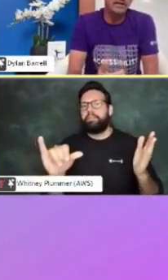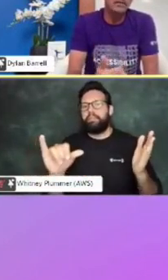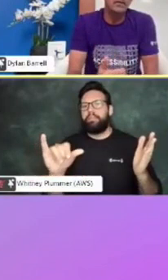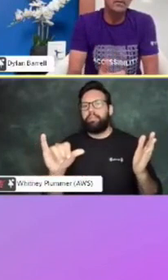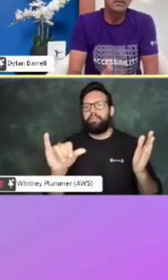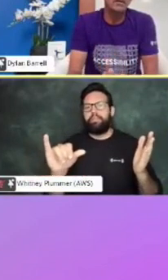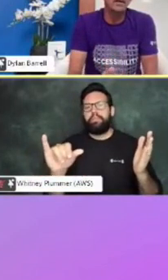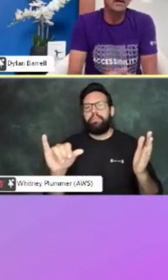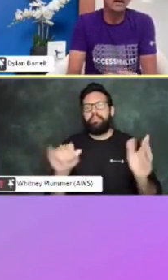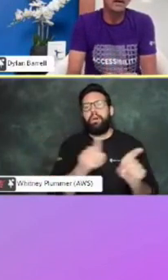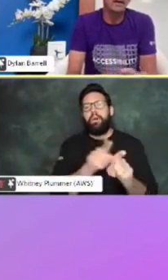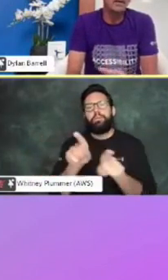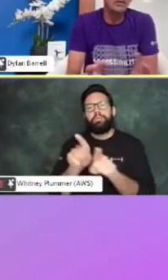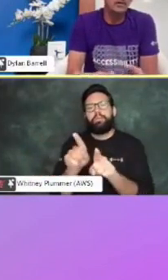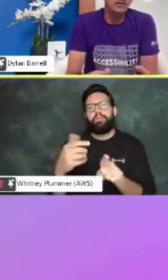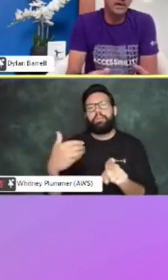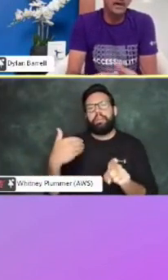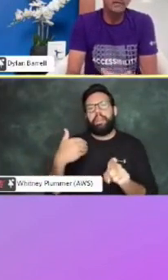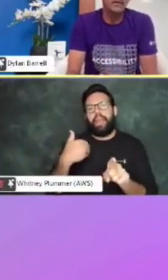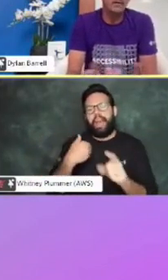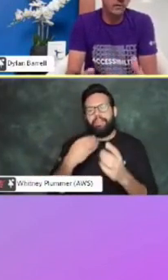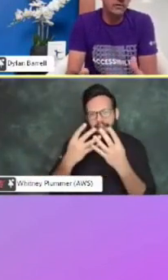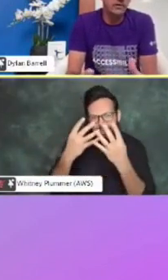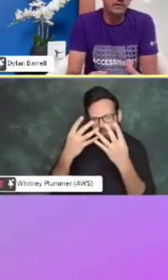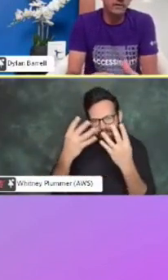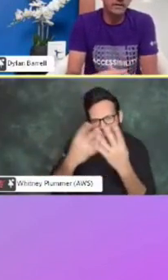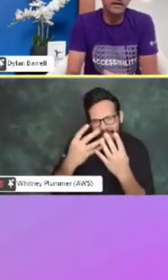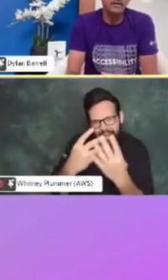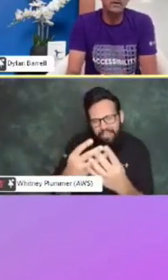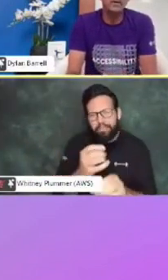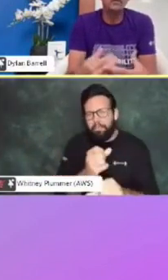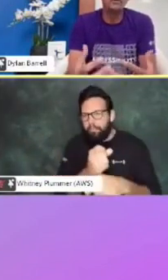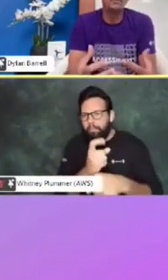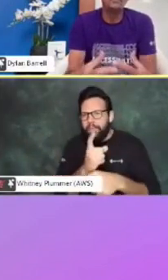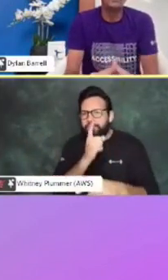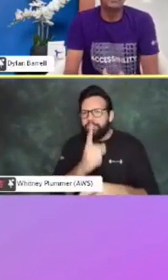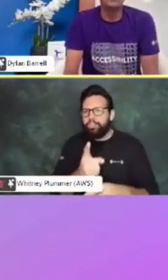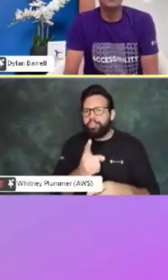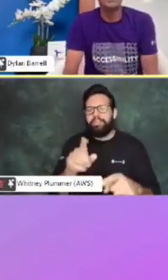in terms of making sure that we have diversity of our data. We don't want to, for example,